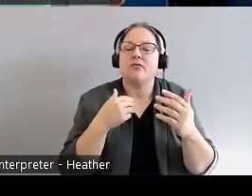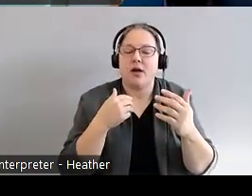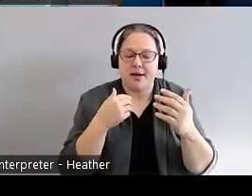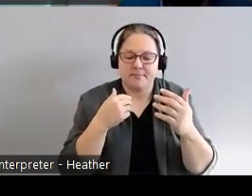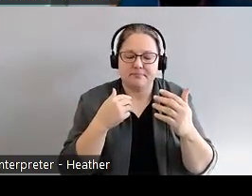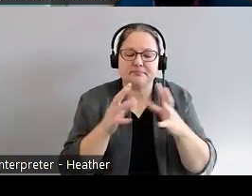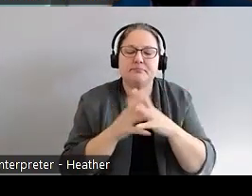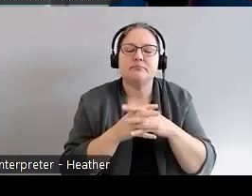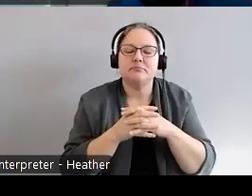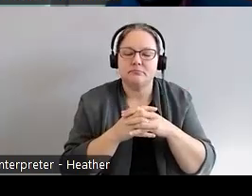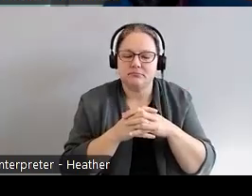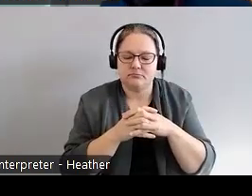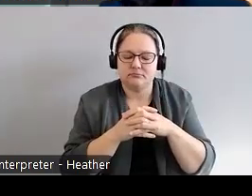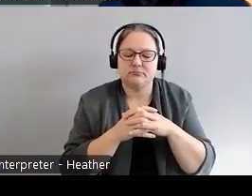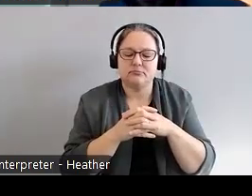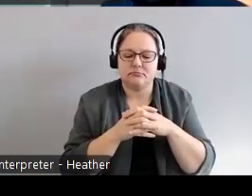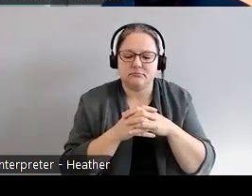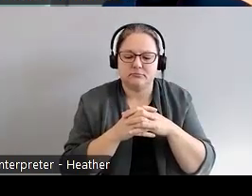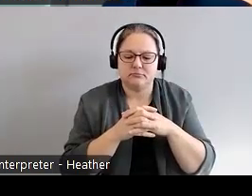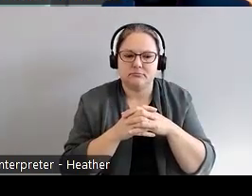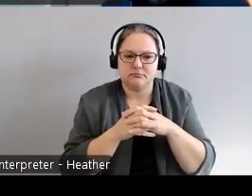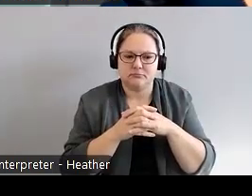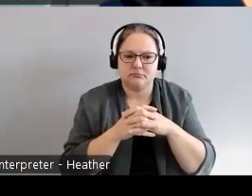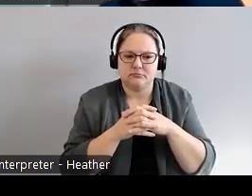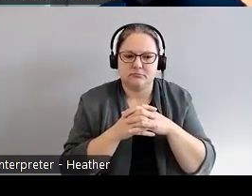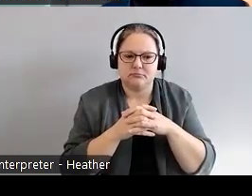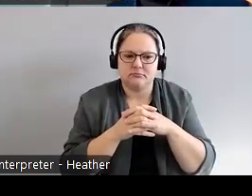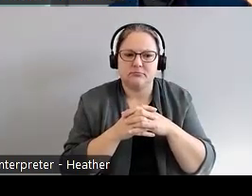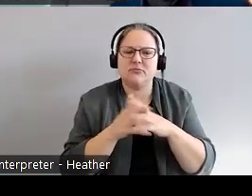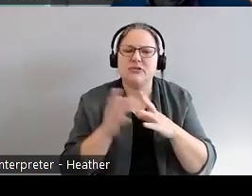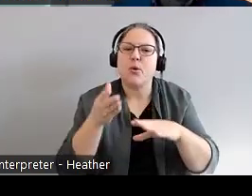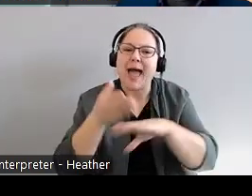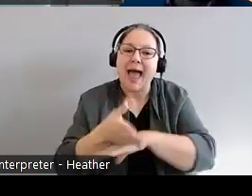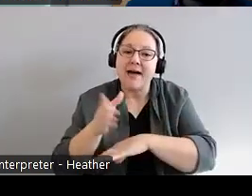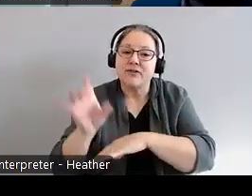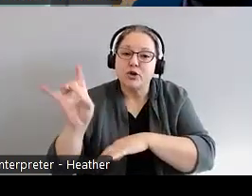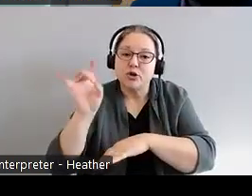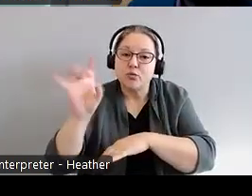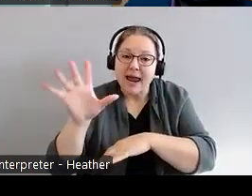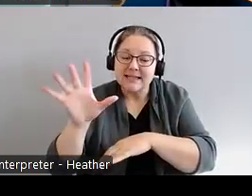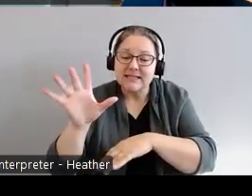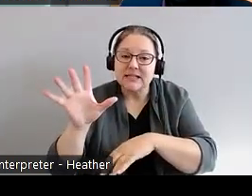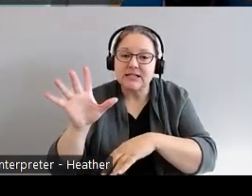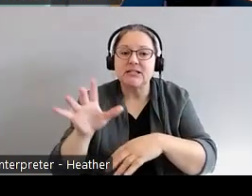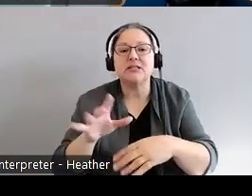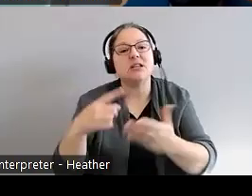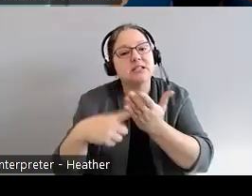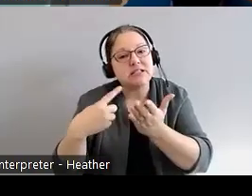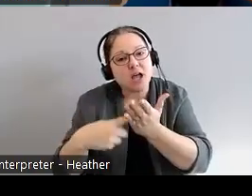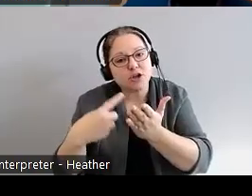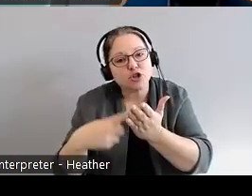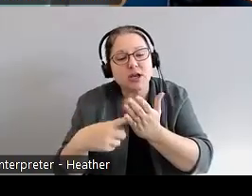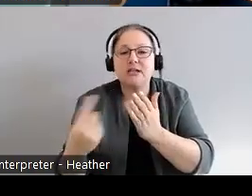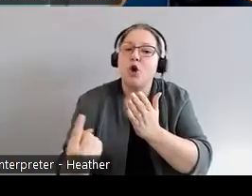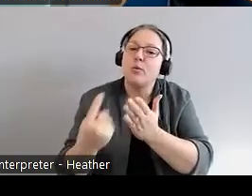um you know like after after crisis incidences um the debriefing and review uh we review